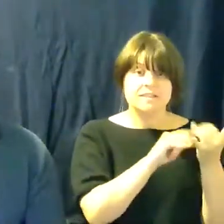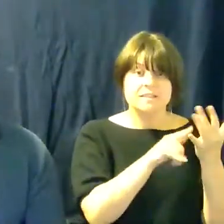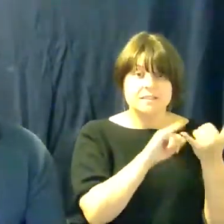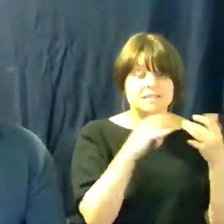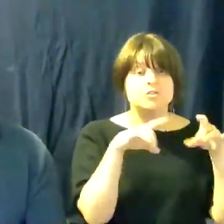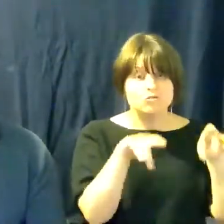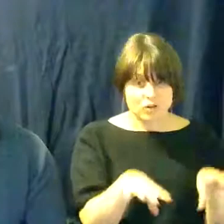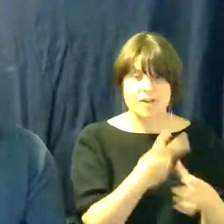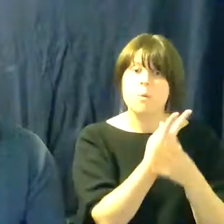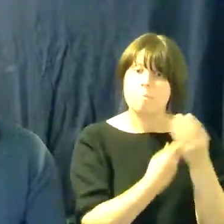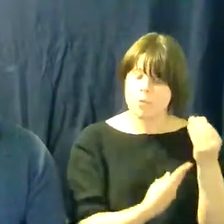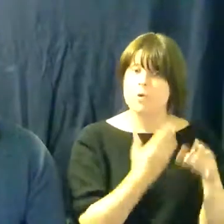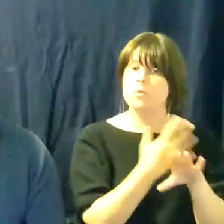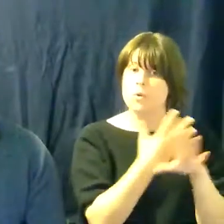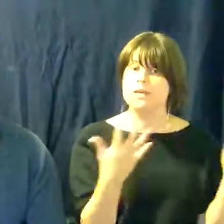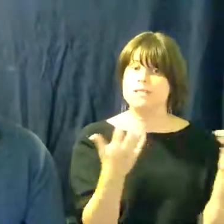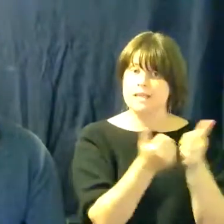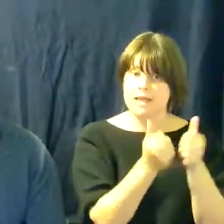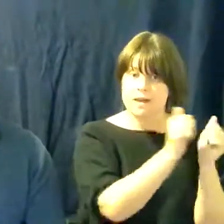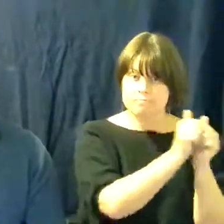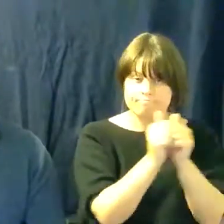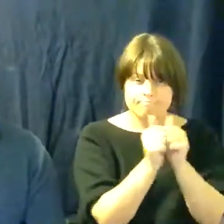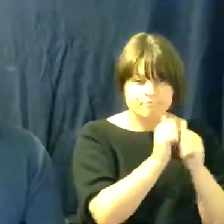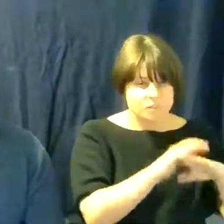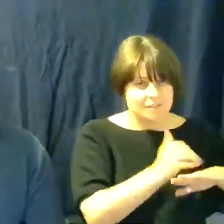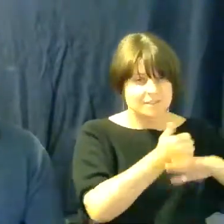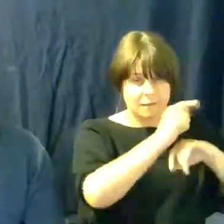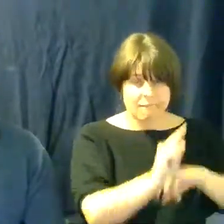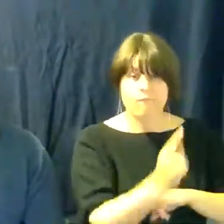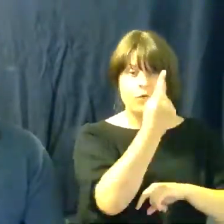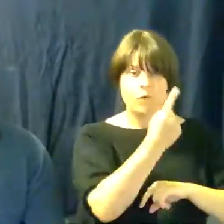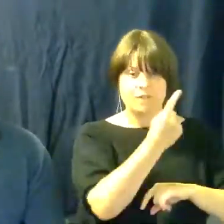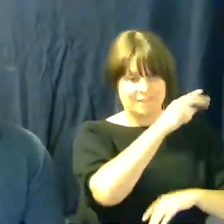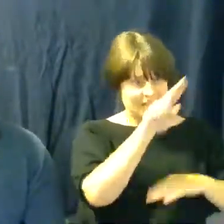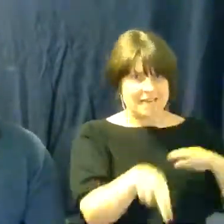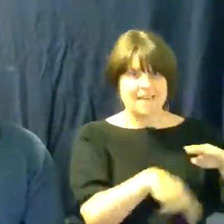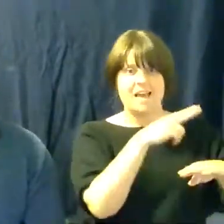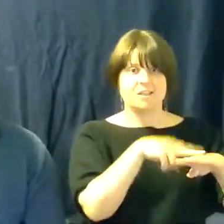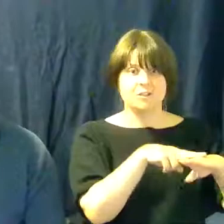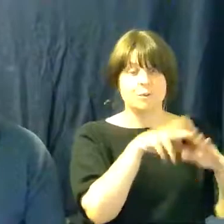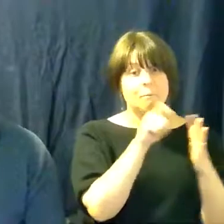to the community. Deafblind Australia and Senses